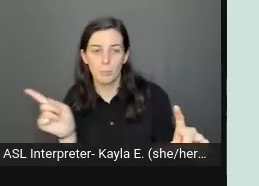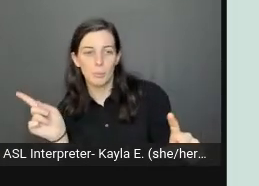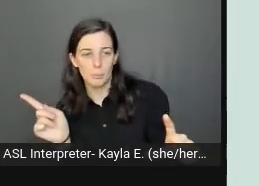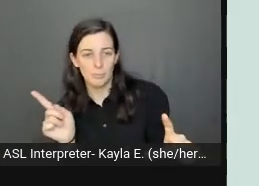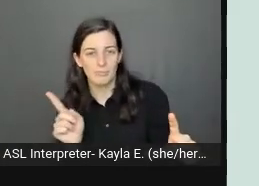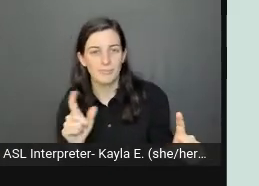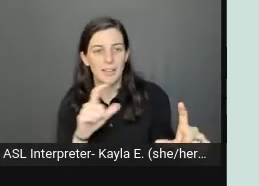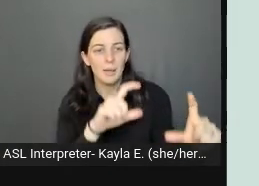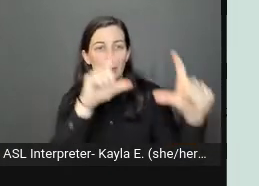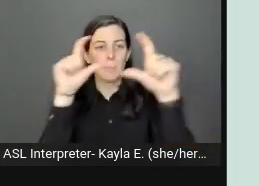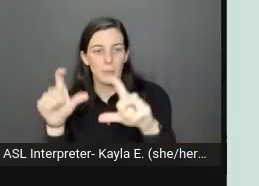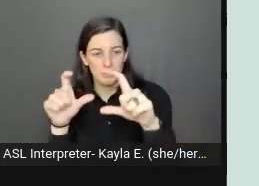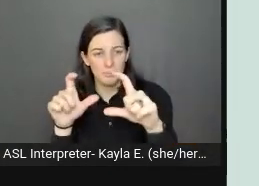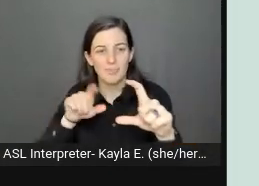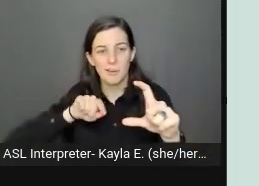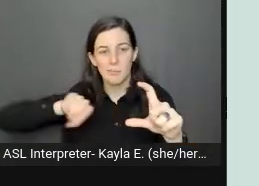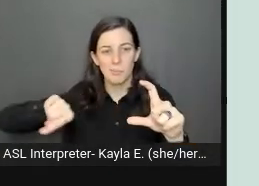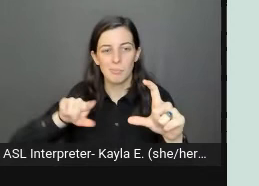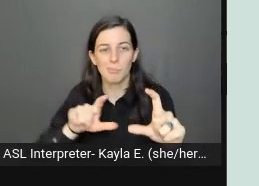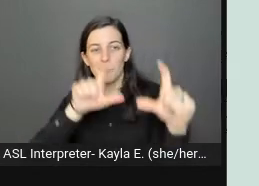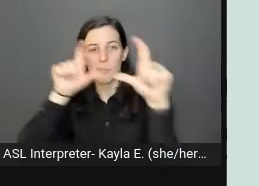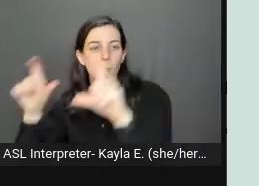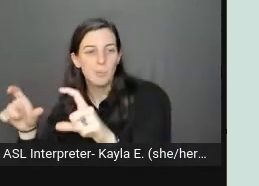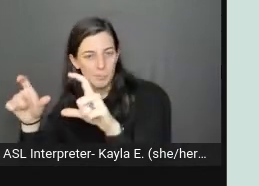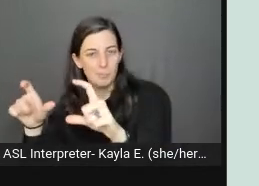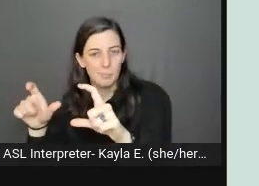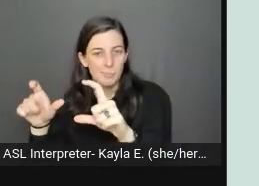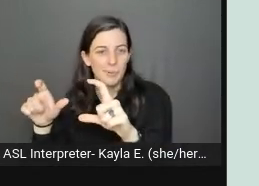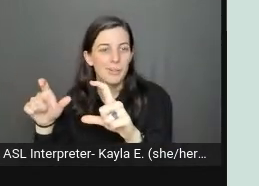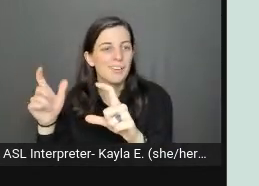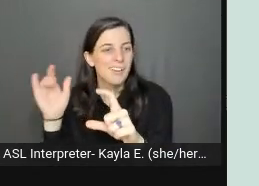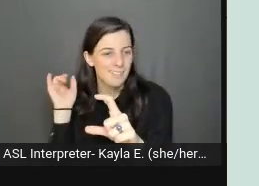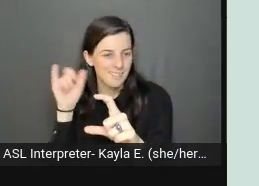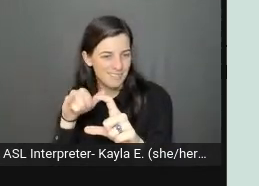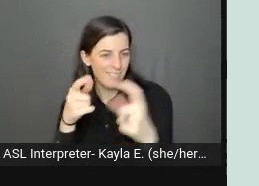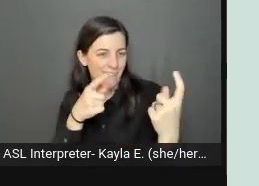to the second one and then the third one.